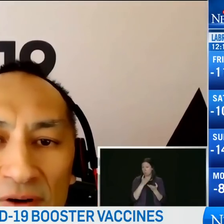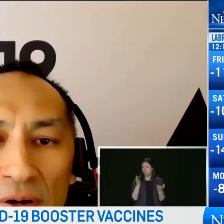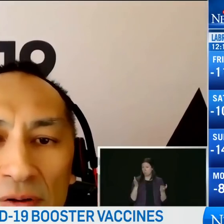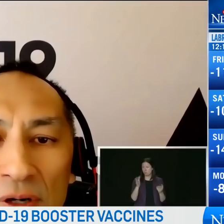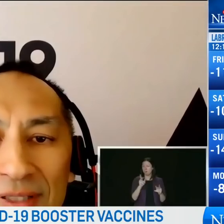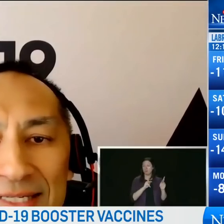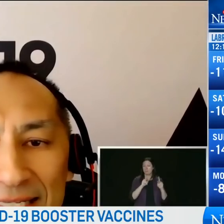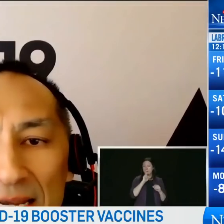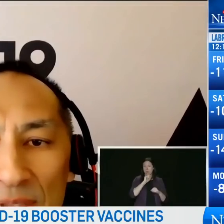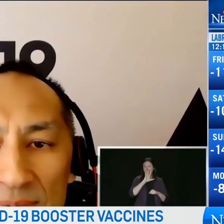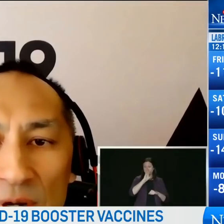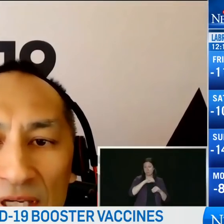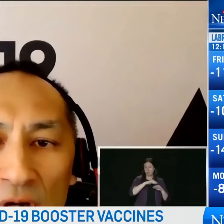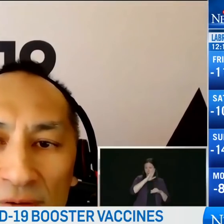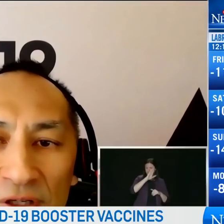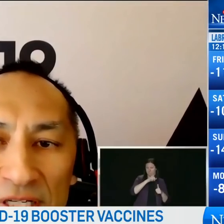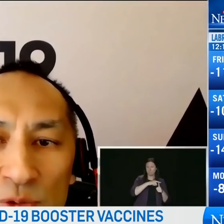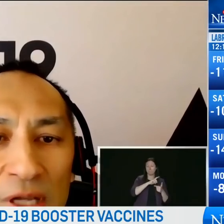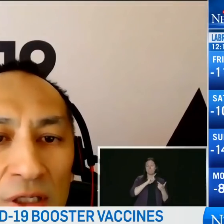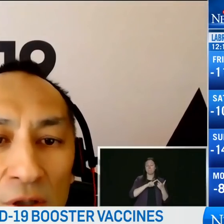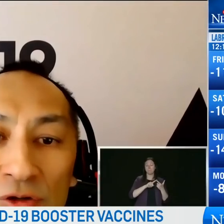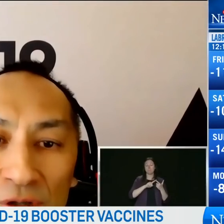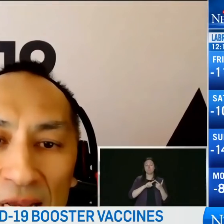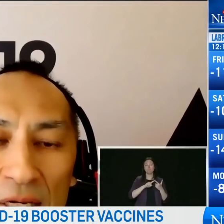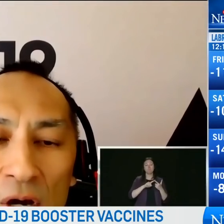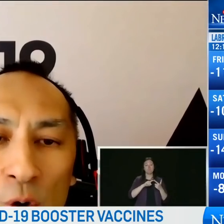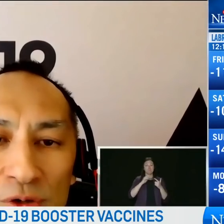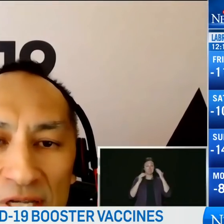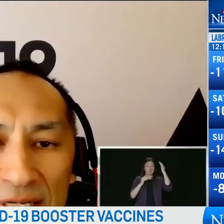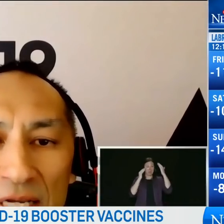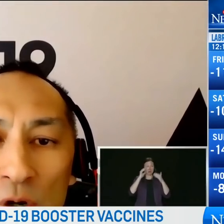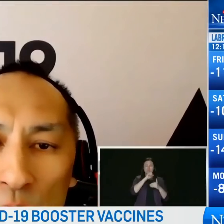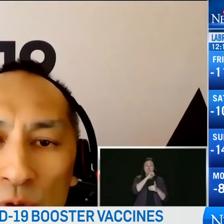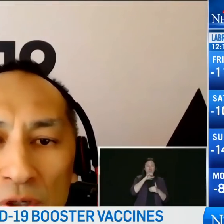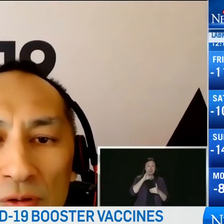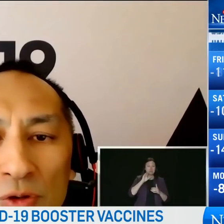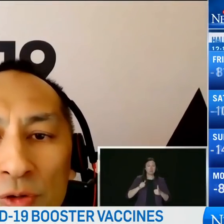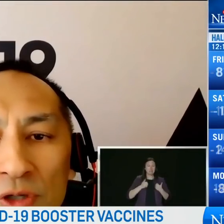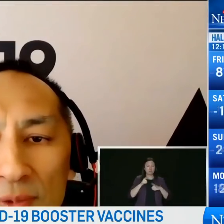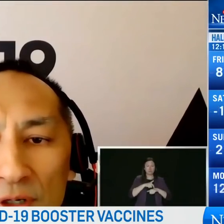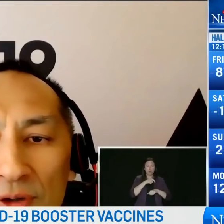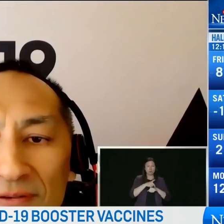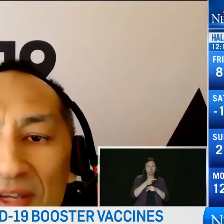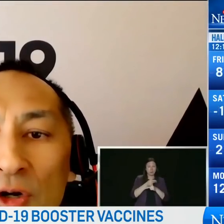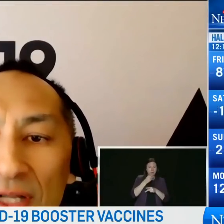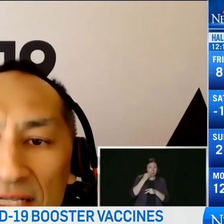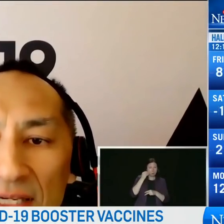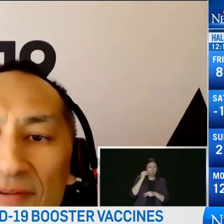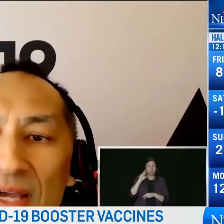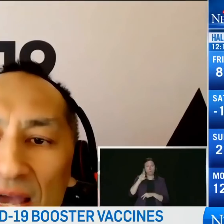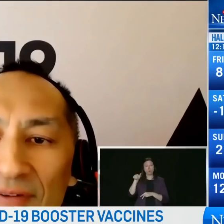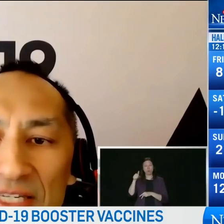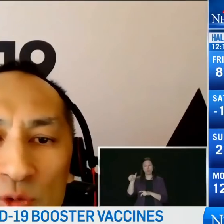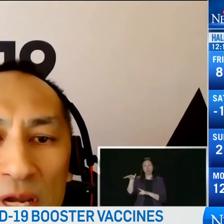COVID-19 VACCINE SERIES 2SHGS